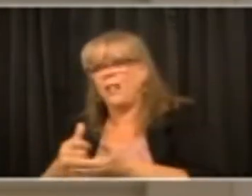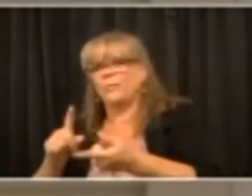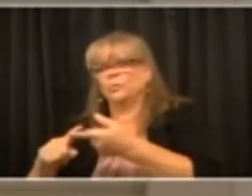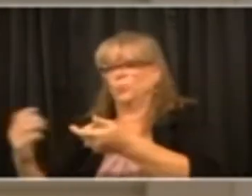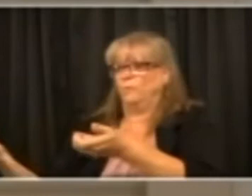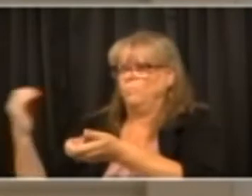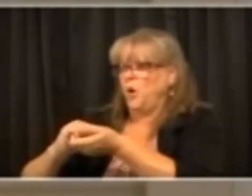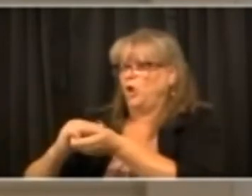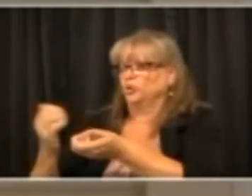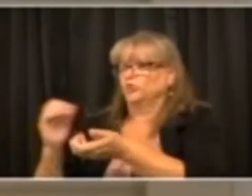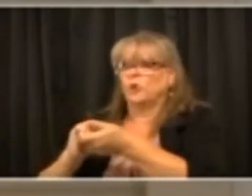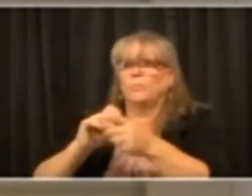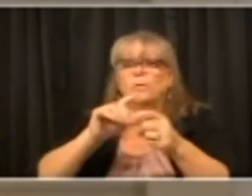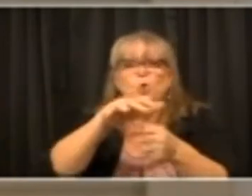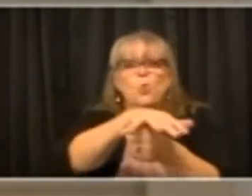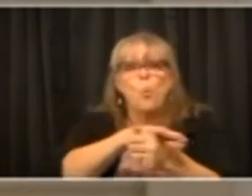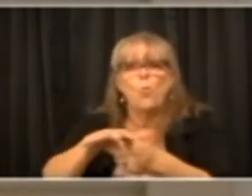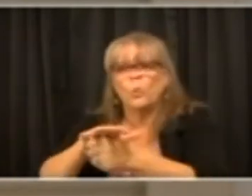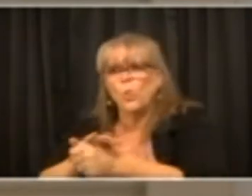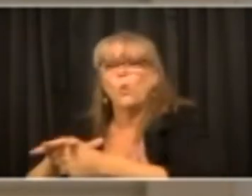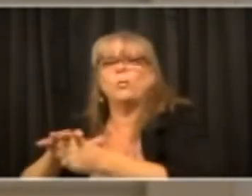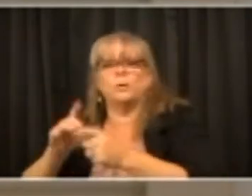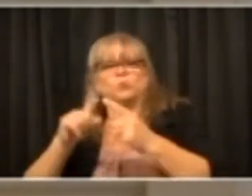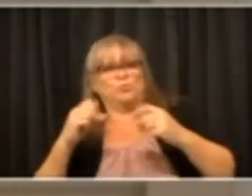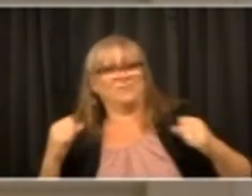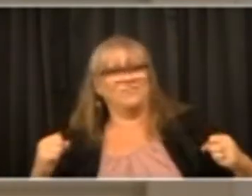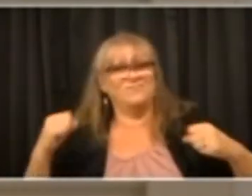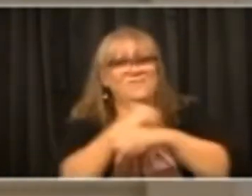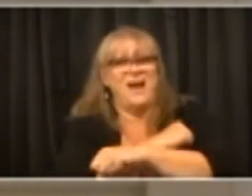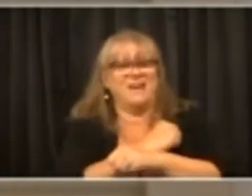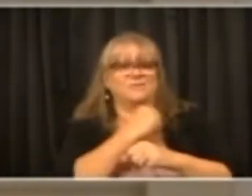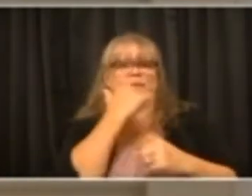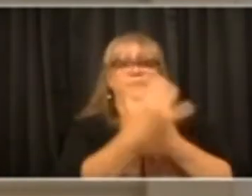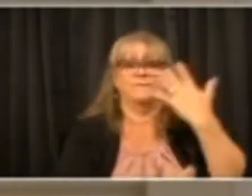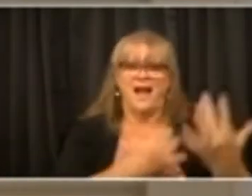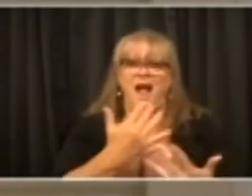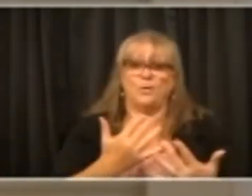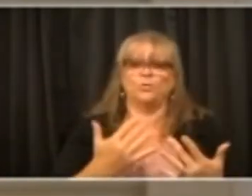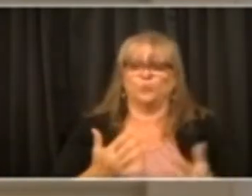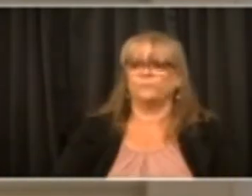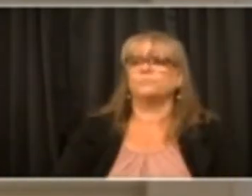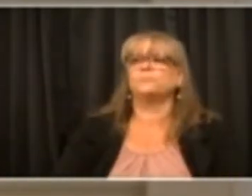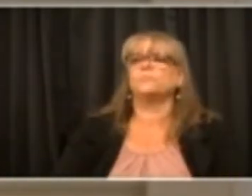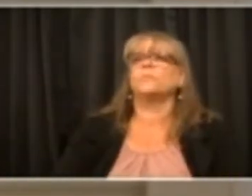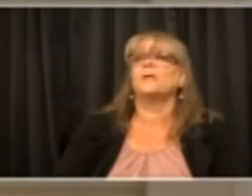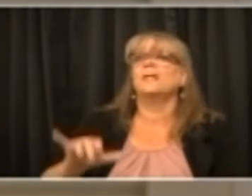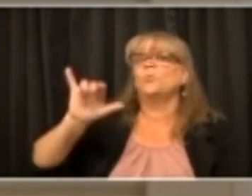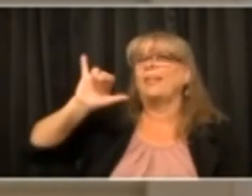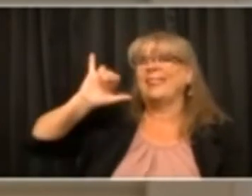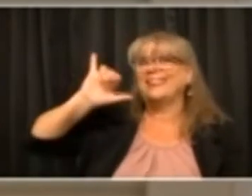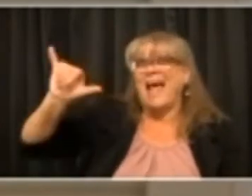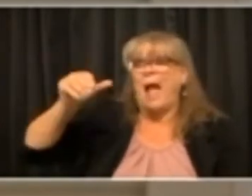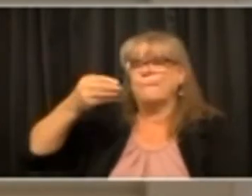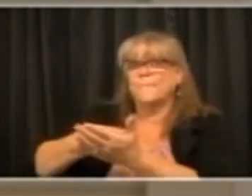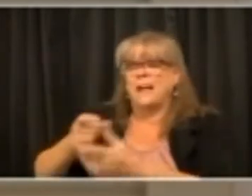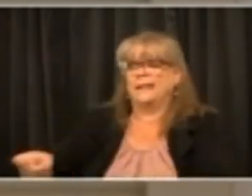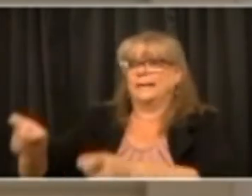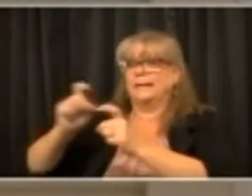one of the fun one of the areas that that funding has assisted with is that we receive funding for a exclusive use contract for a large air